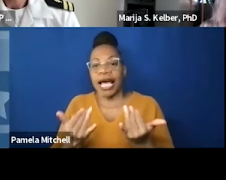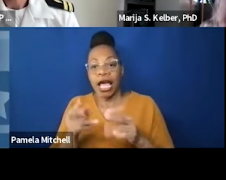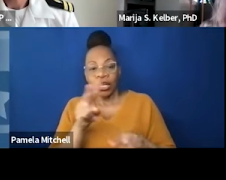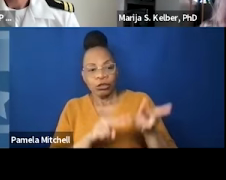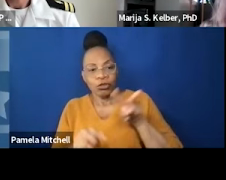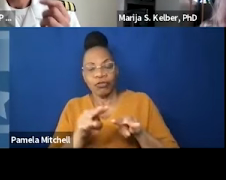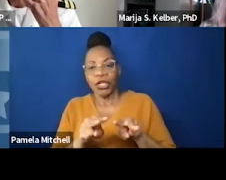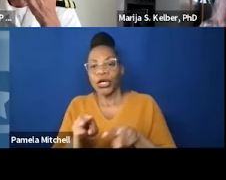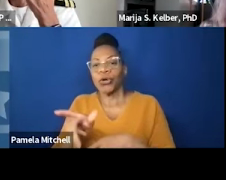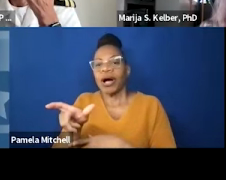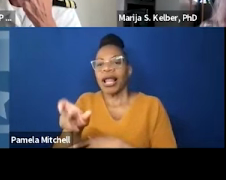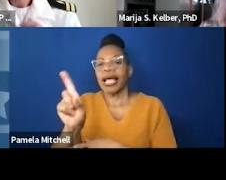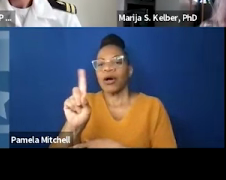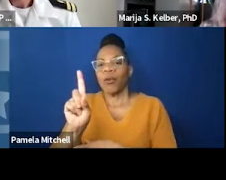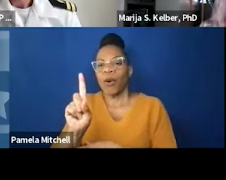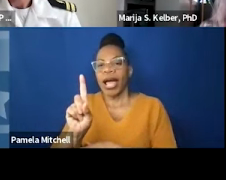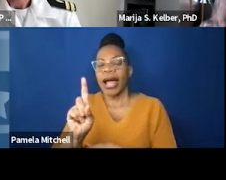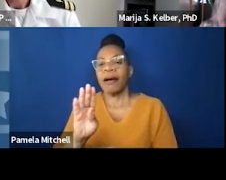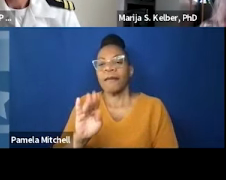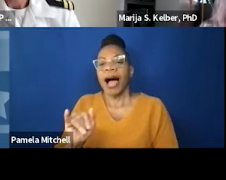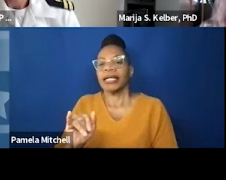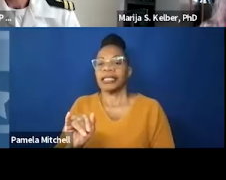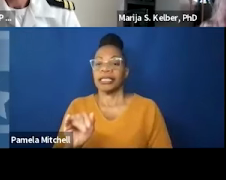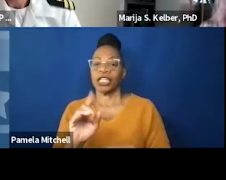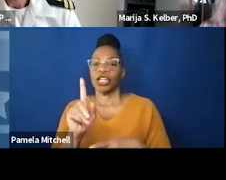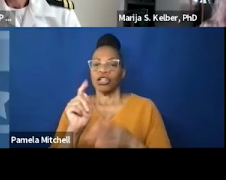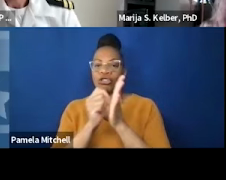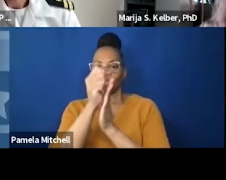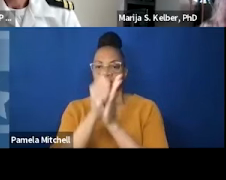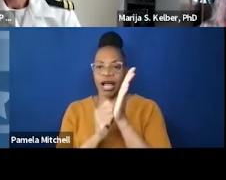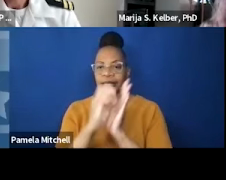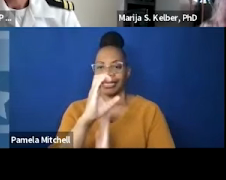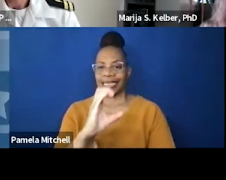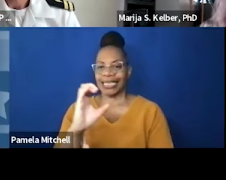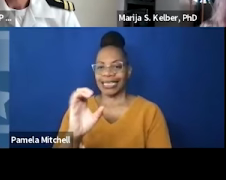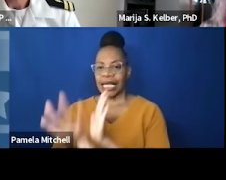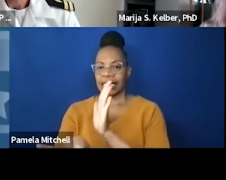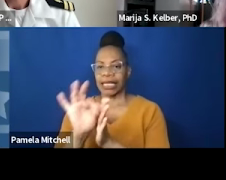please click on Live Transcript CC, then select Show Subtitles.